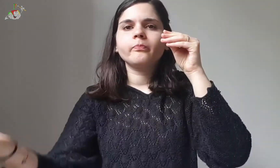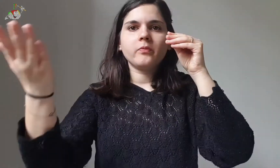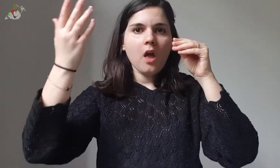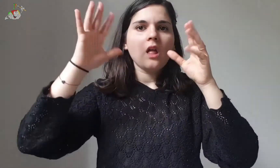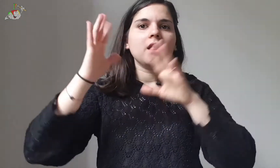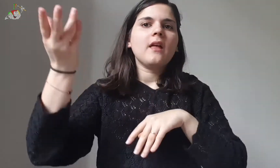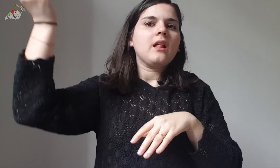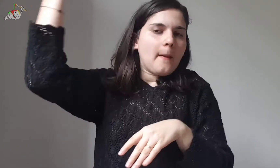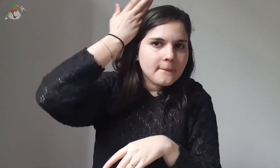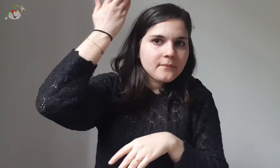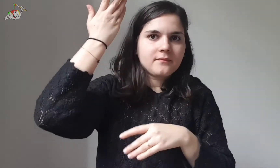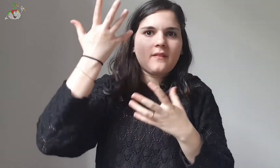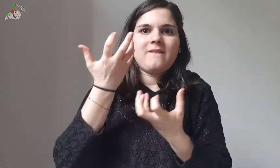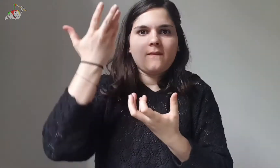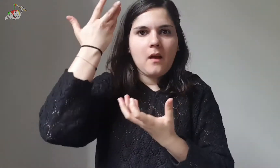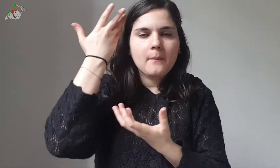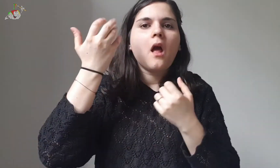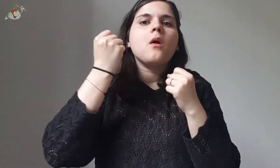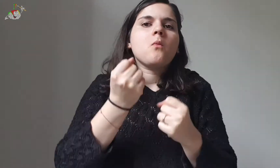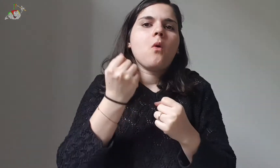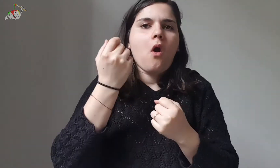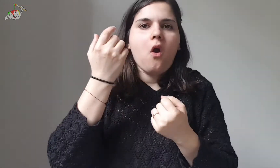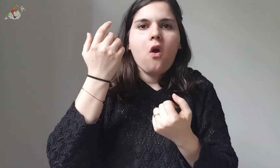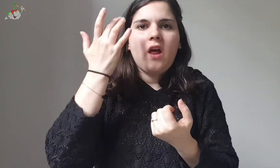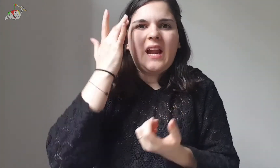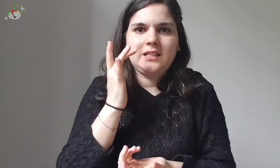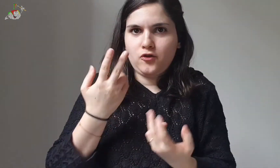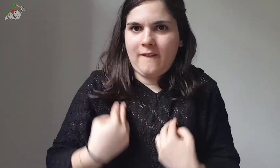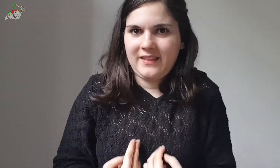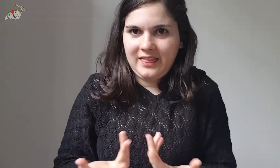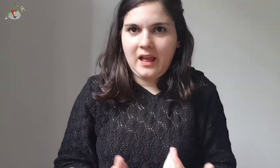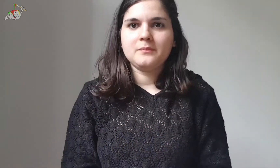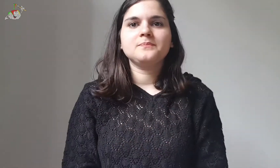tools that would become dangerous or lethal for life.